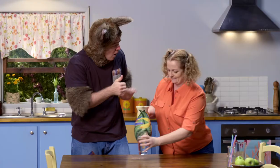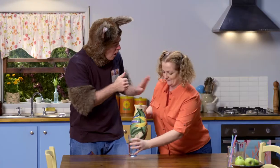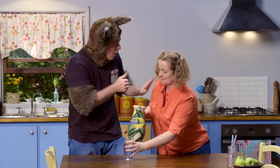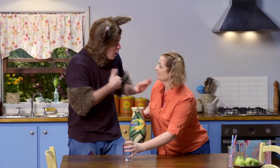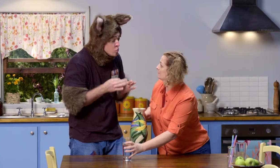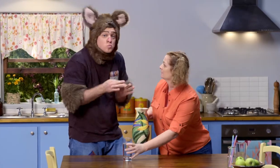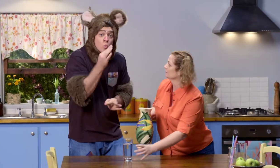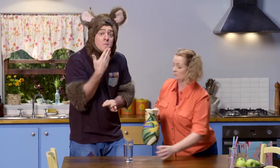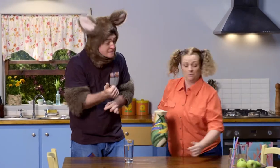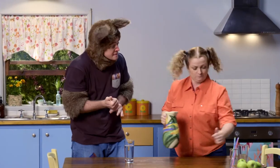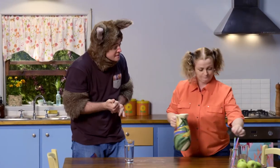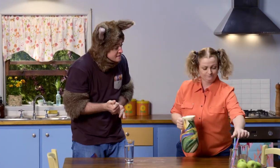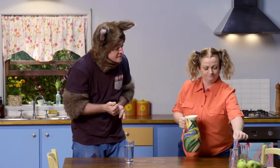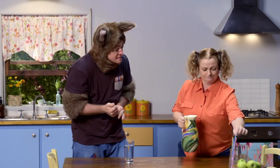Great. Can I have a straw, please?